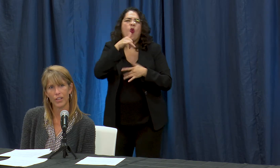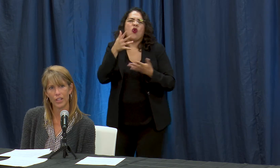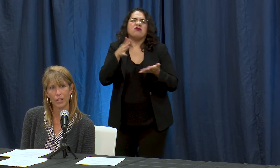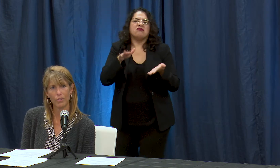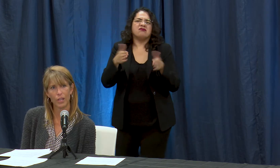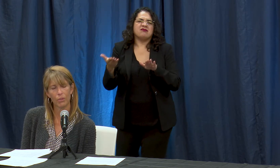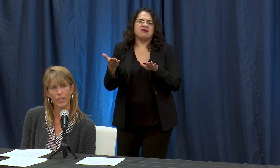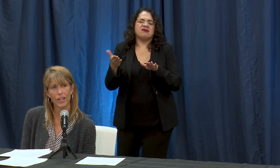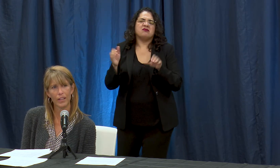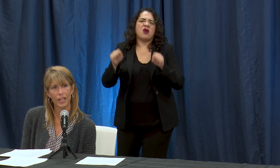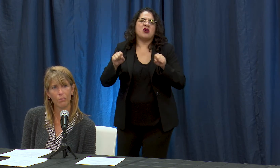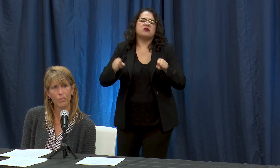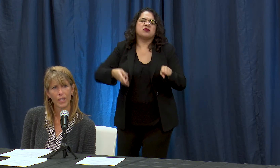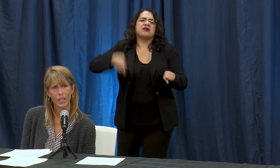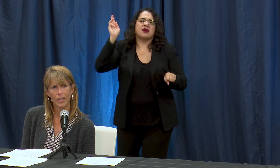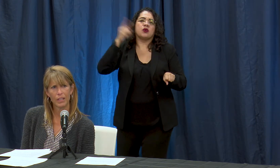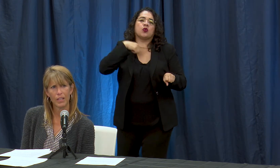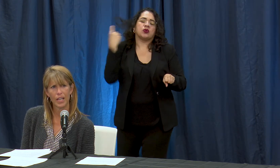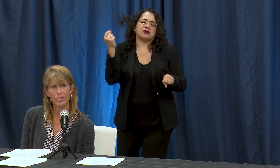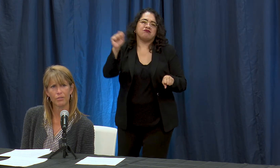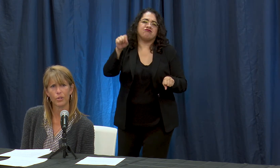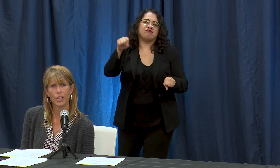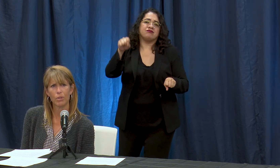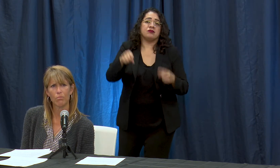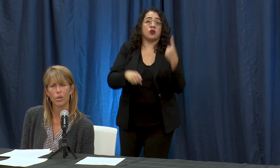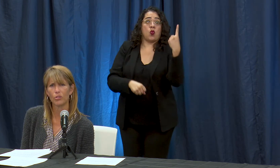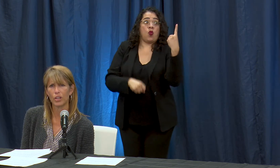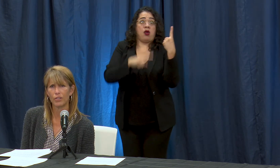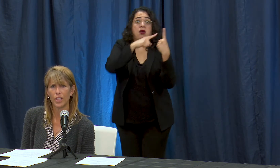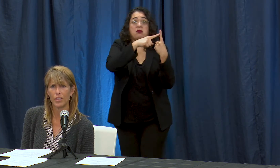deaths I think we've had 1 death in an age of 40 but most are over the age